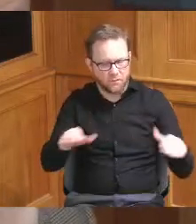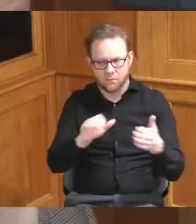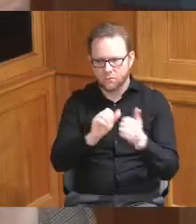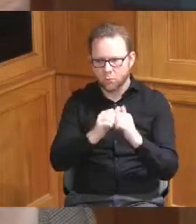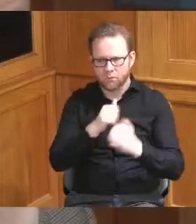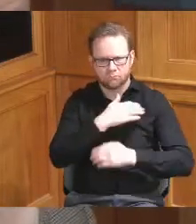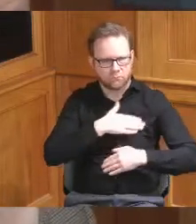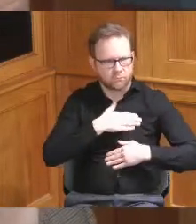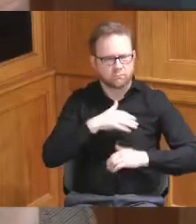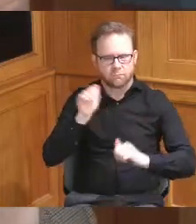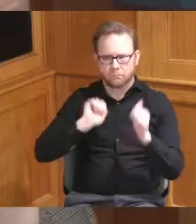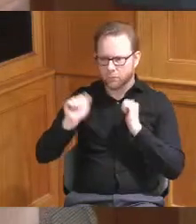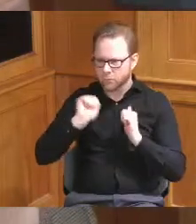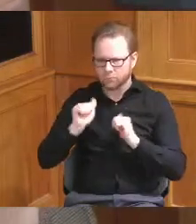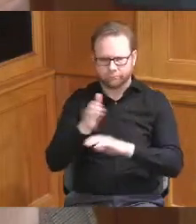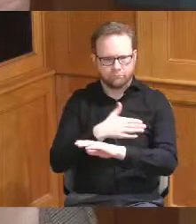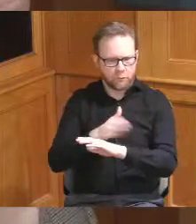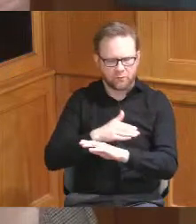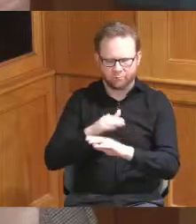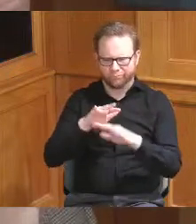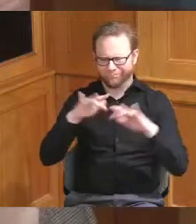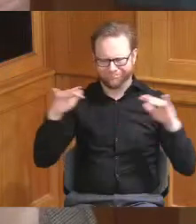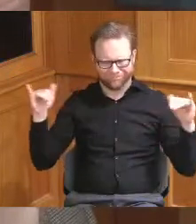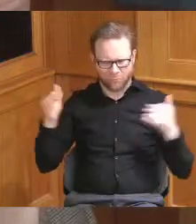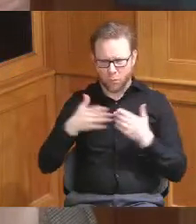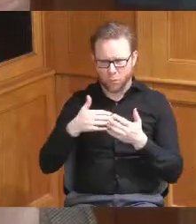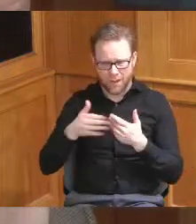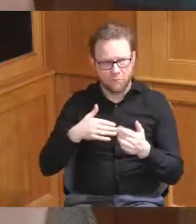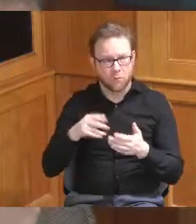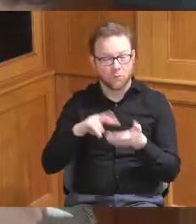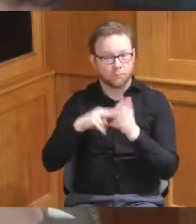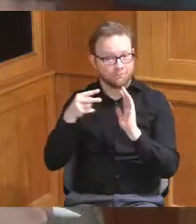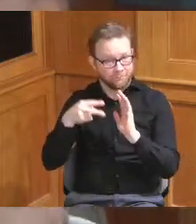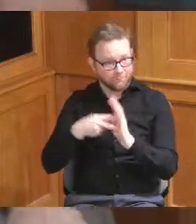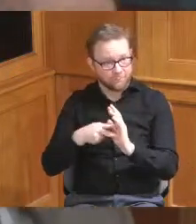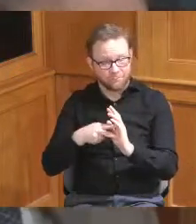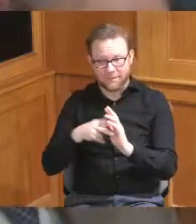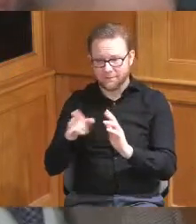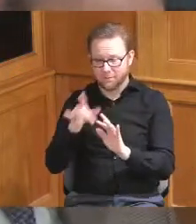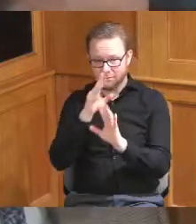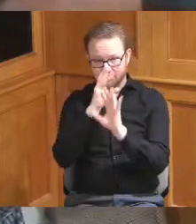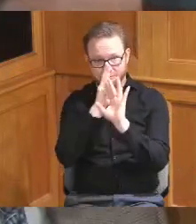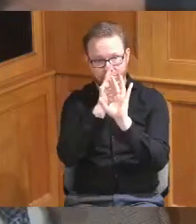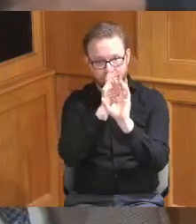concerts or music plays or whatever it is you're going to capture the imagination or the interest